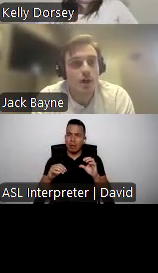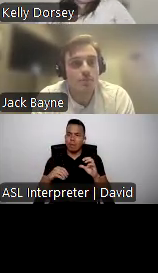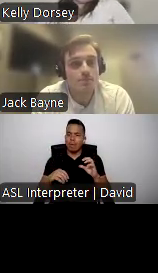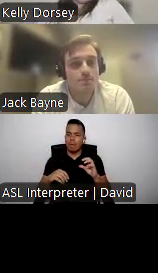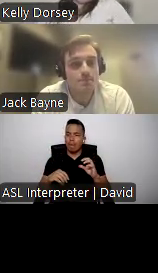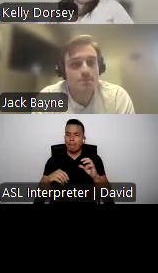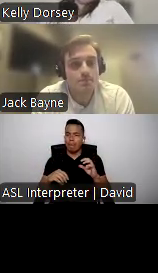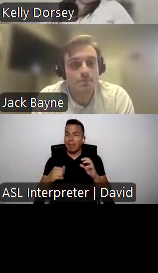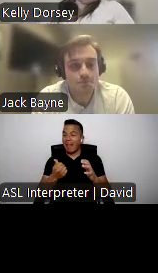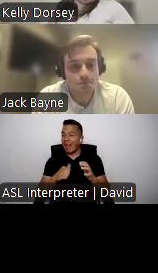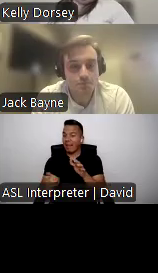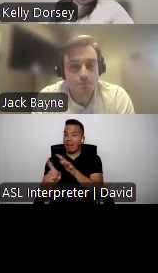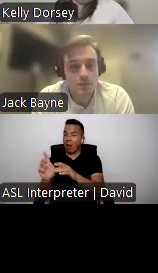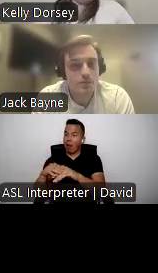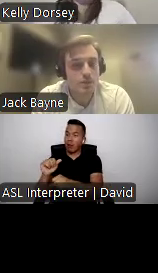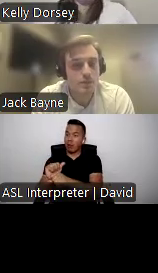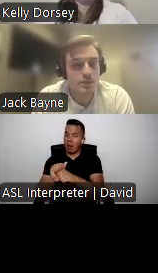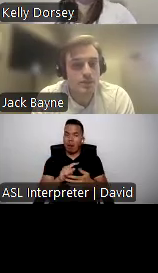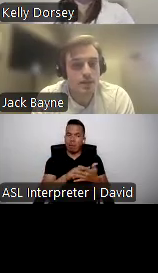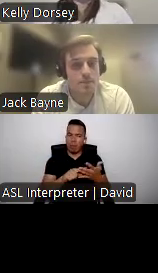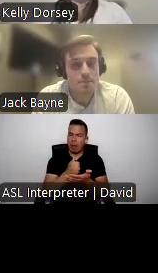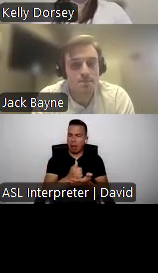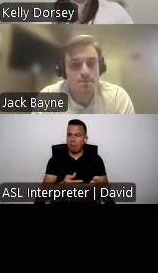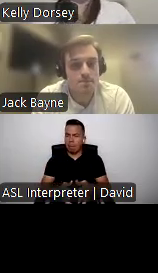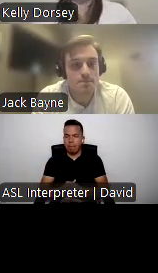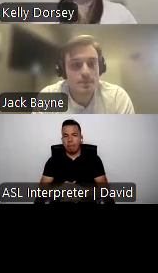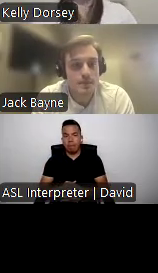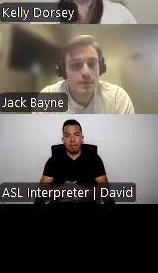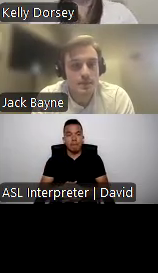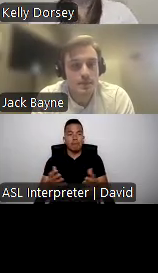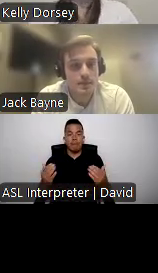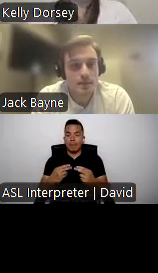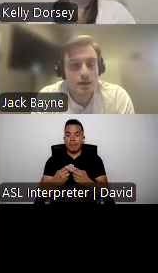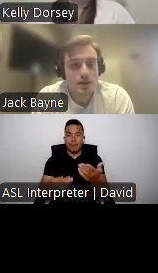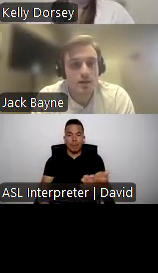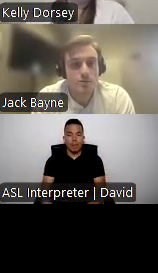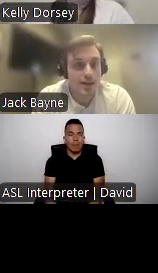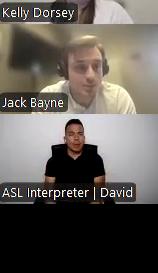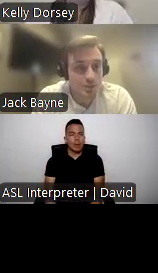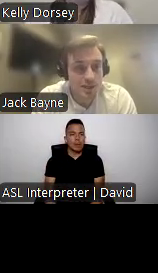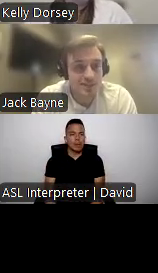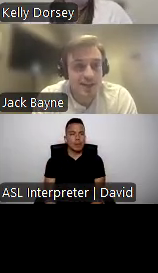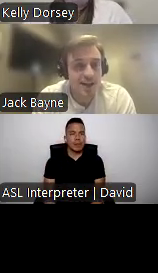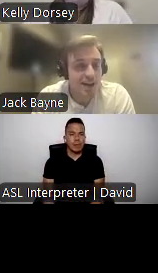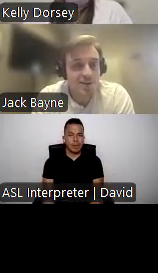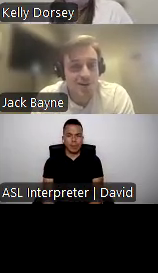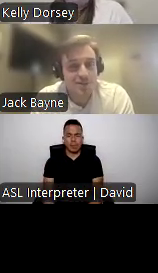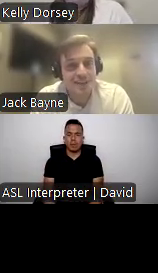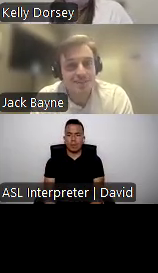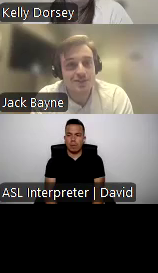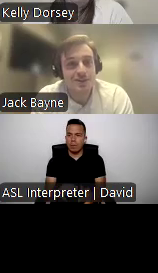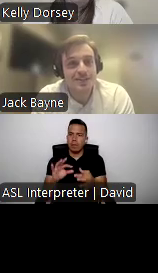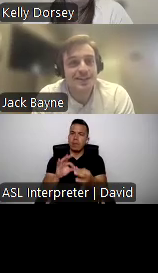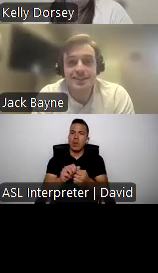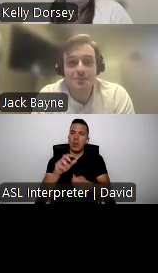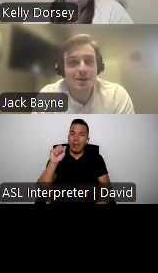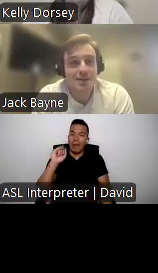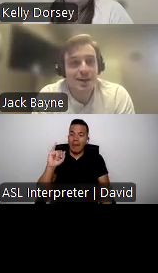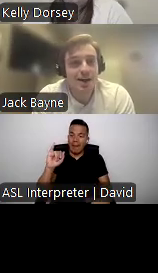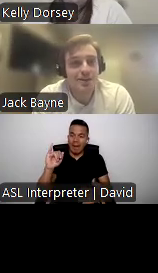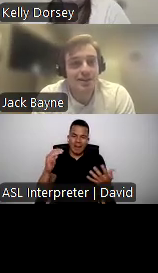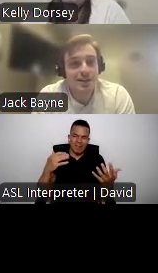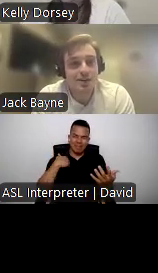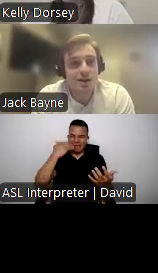job. Next slide. So as it pertains to AI, no, I really haven't talked anything about AI right now,